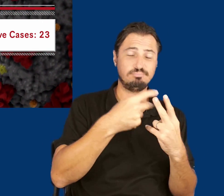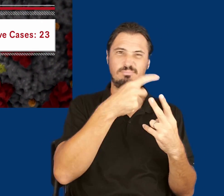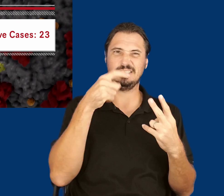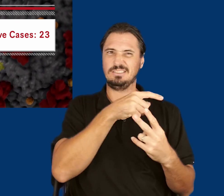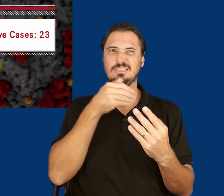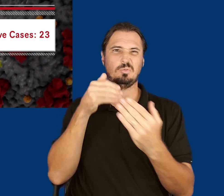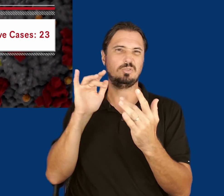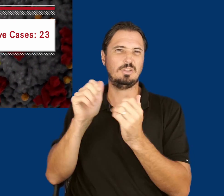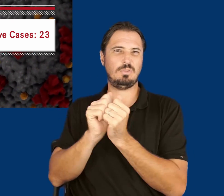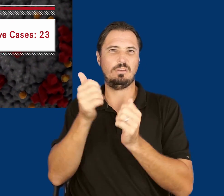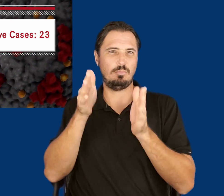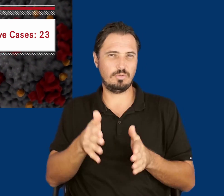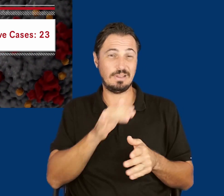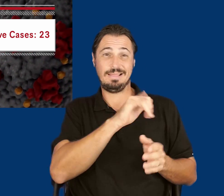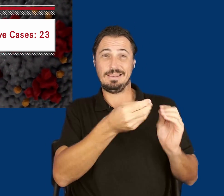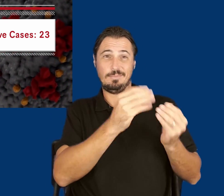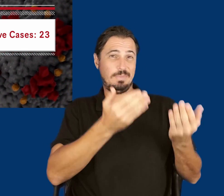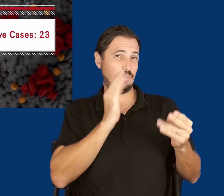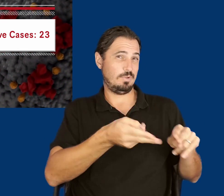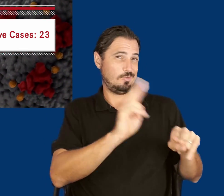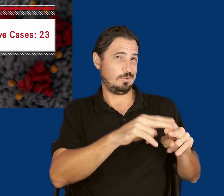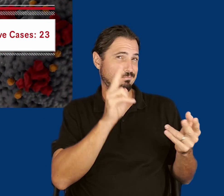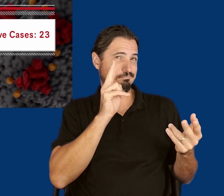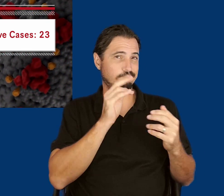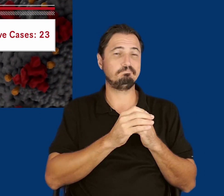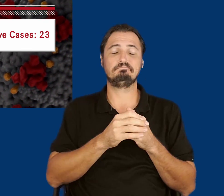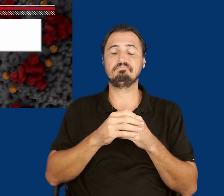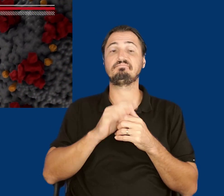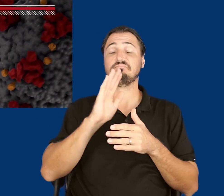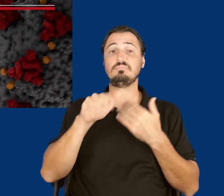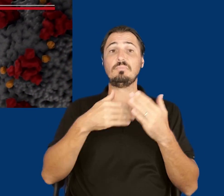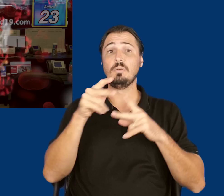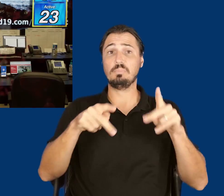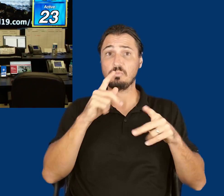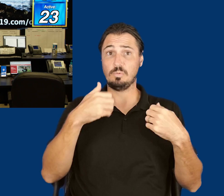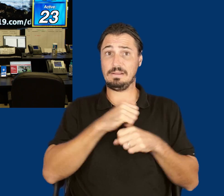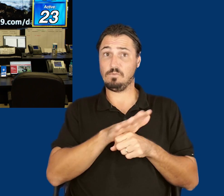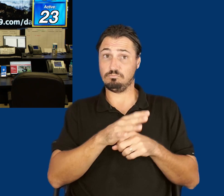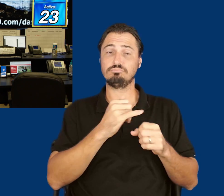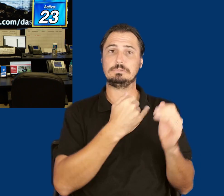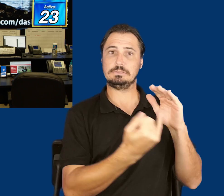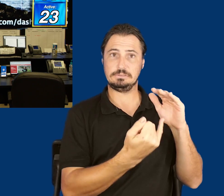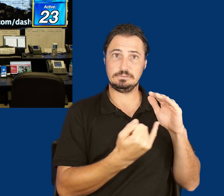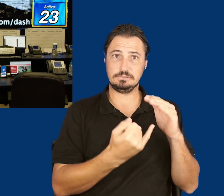may grow as case investigations continue. All active cases are in isolation and there are currently no hospitalizations.